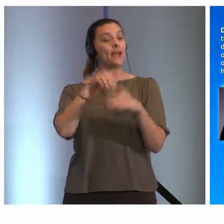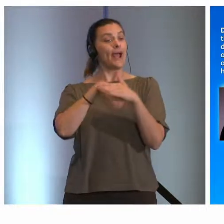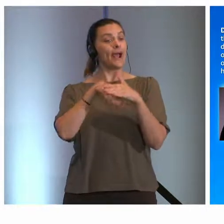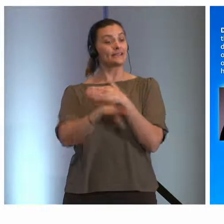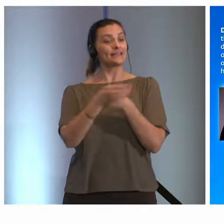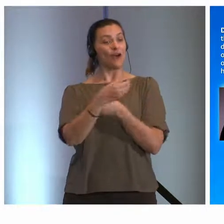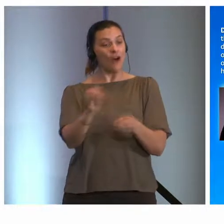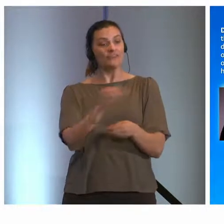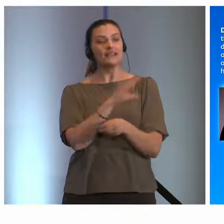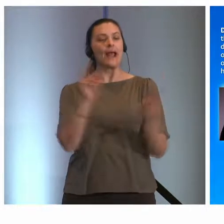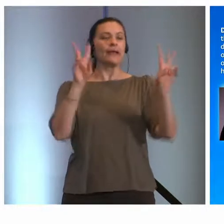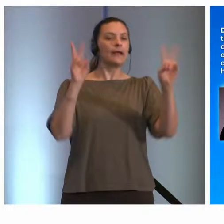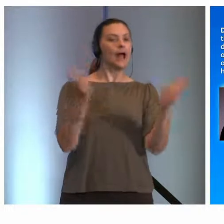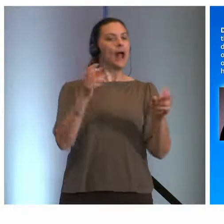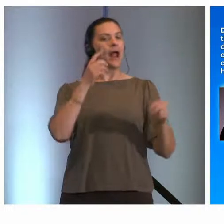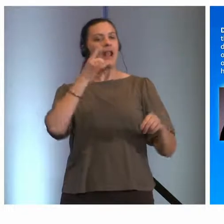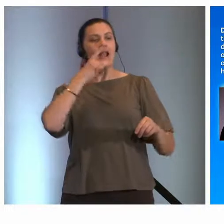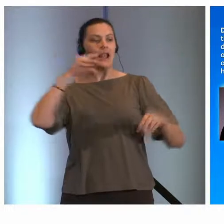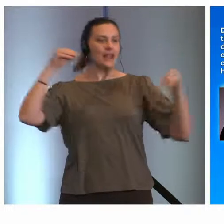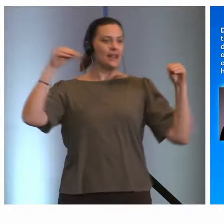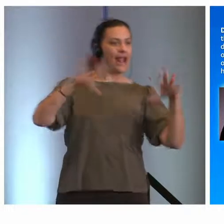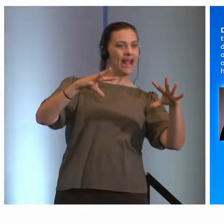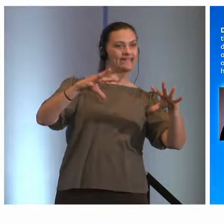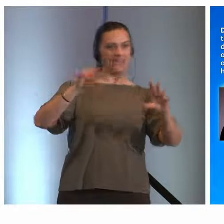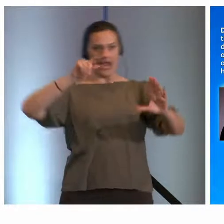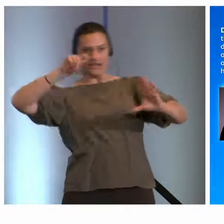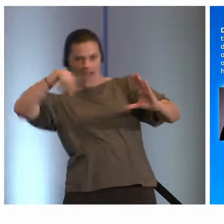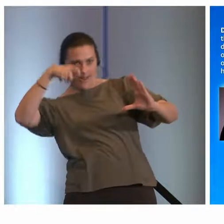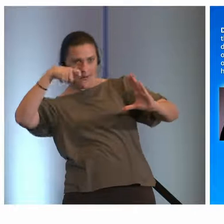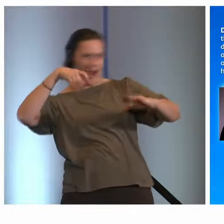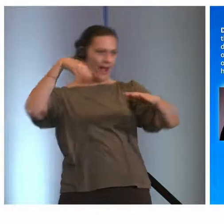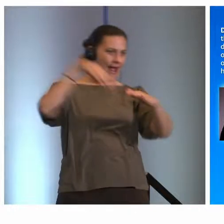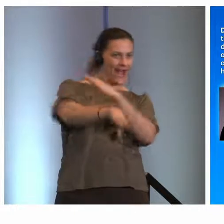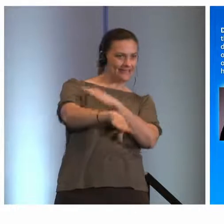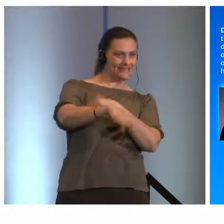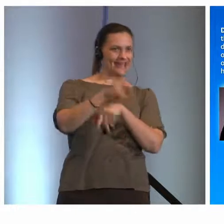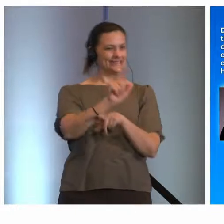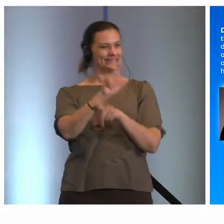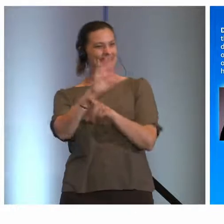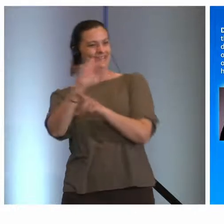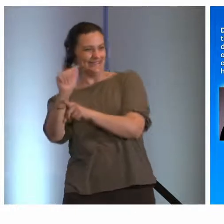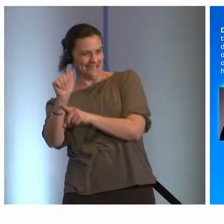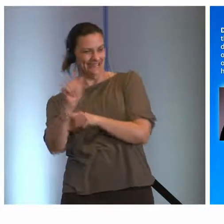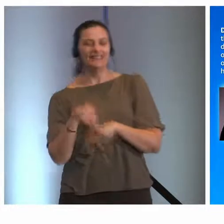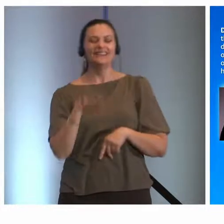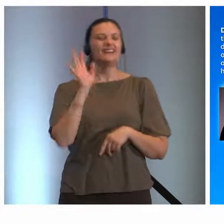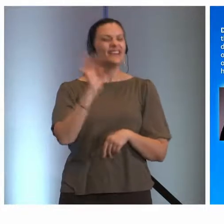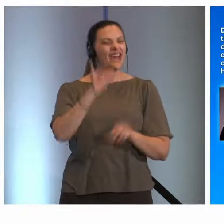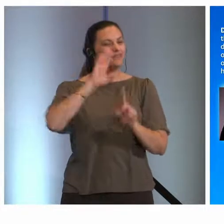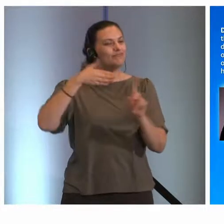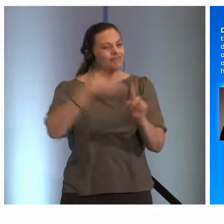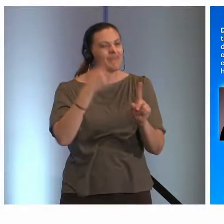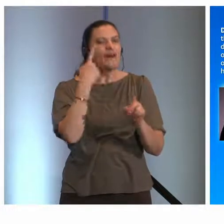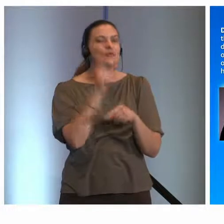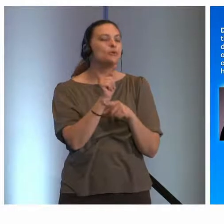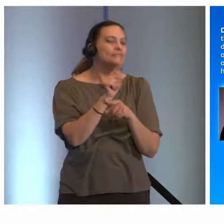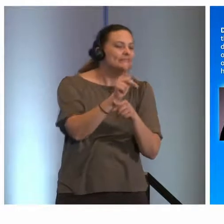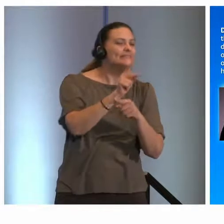production, employment, and strategic marketing firm, founded media access office and Lights! Camera! Access! To increase disability employment and